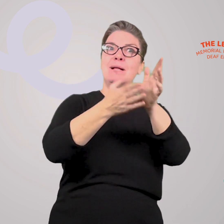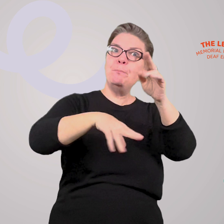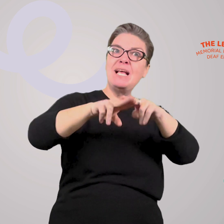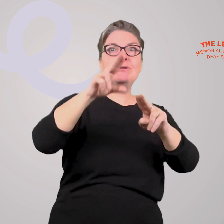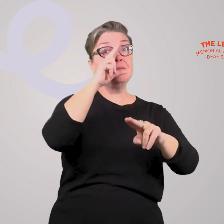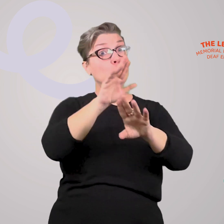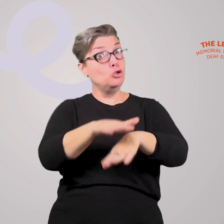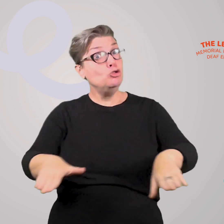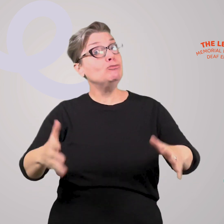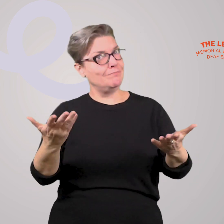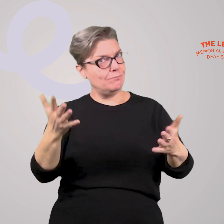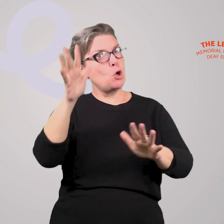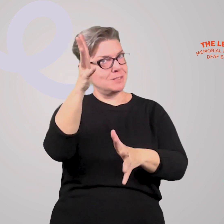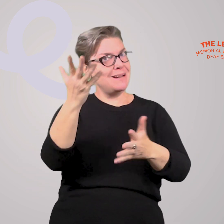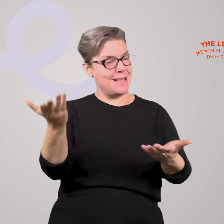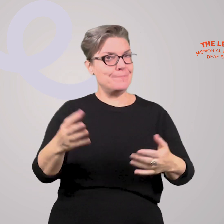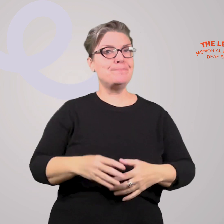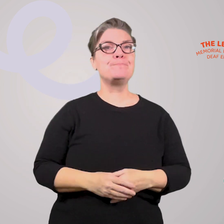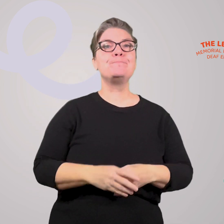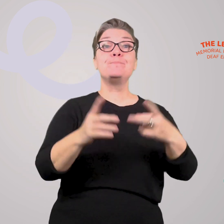intervention services and train parents and young children.